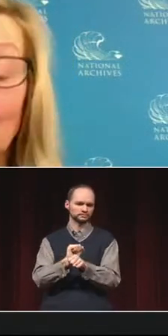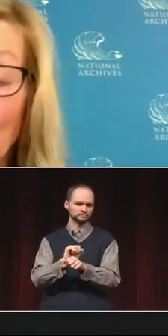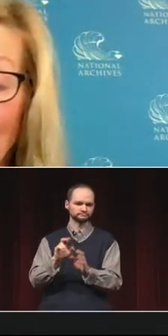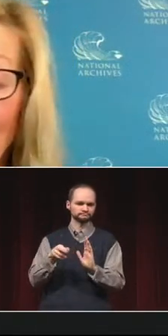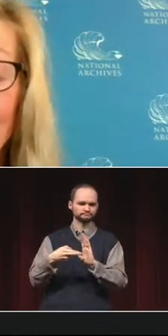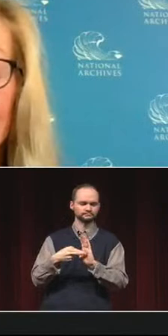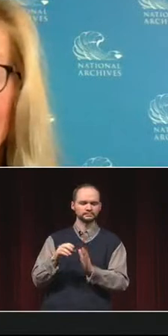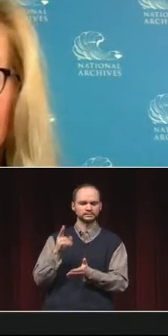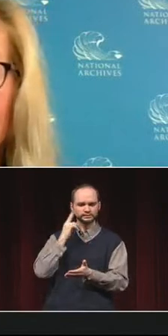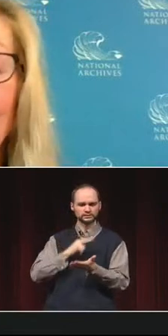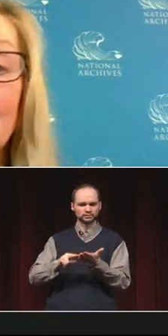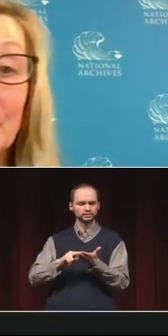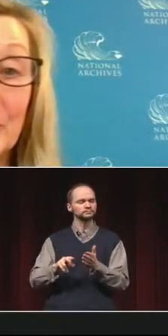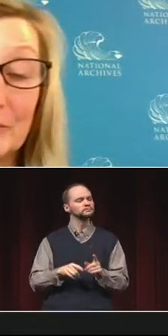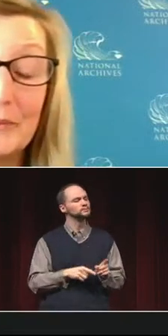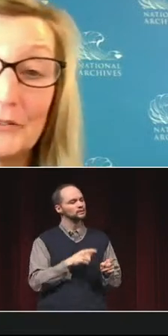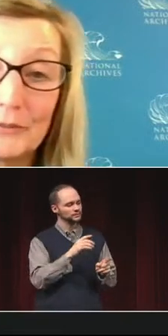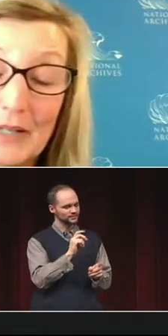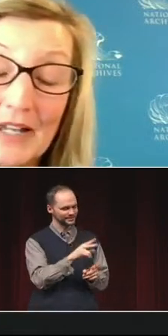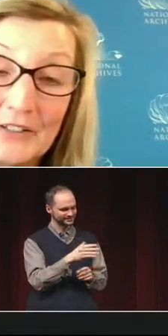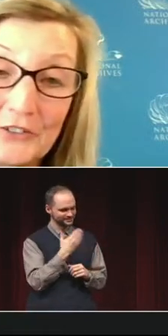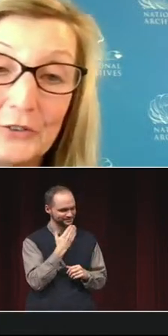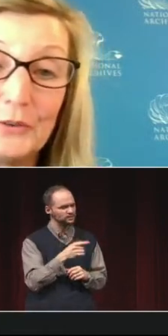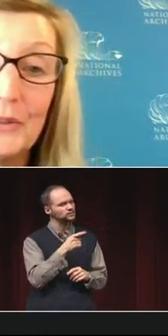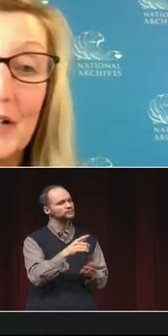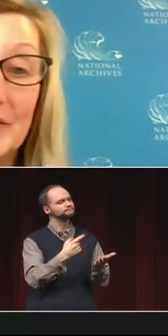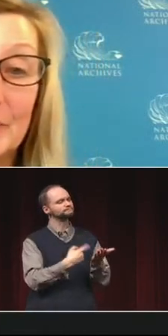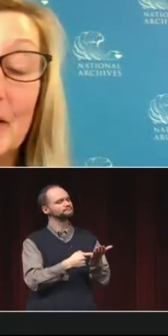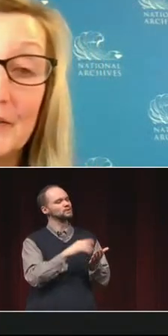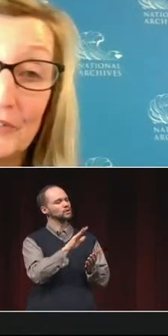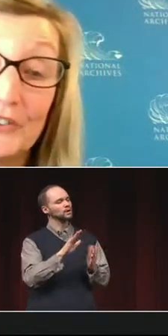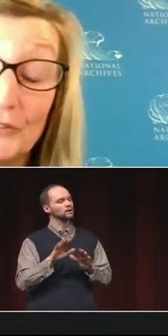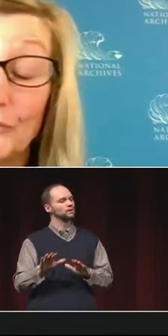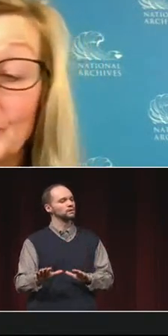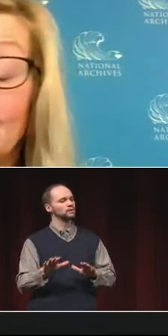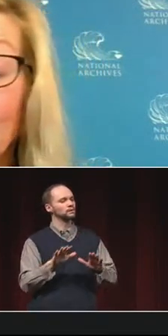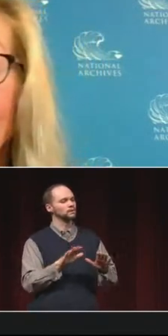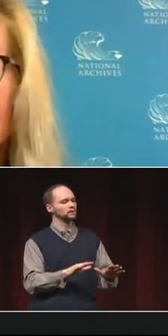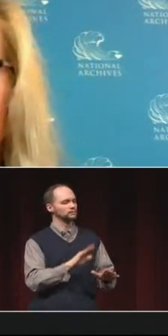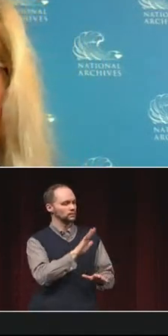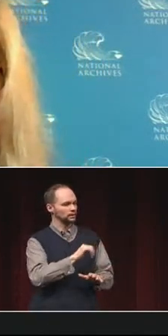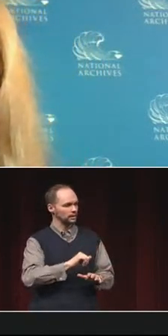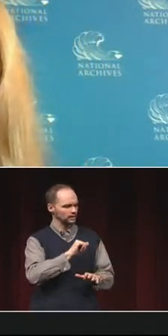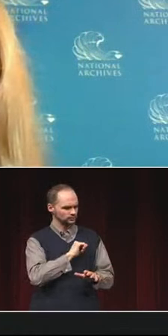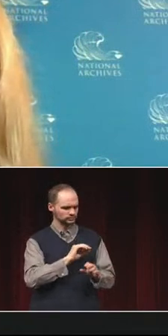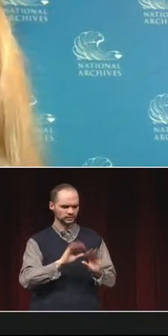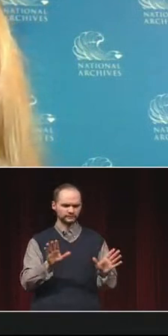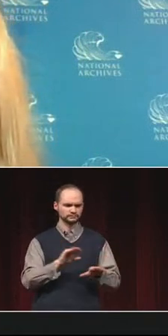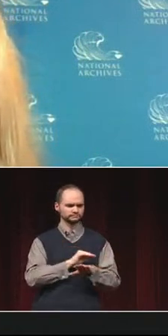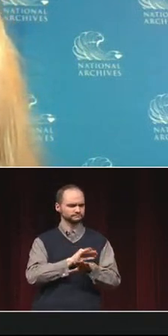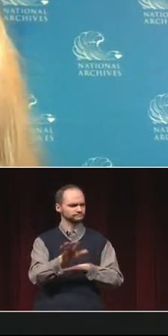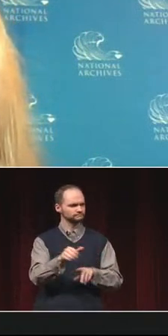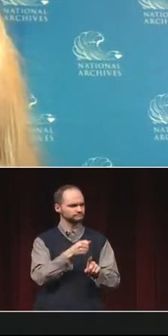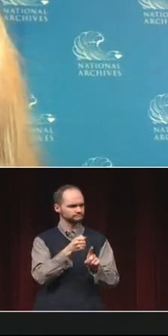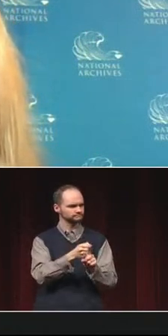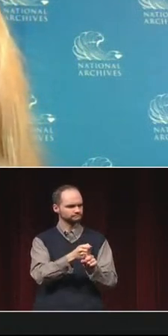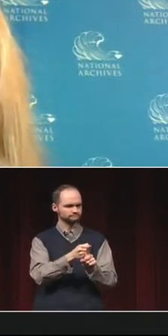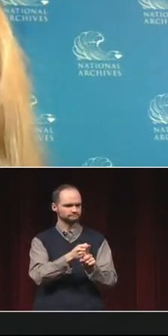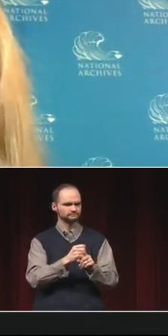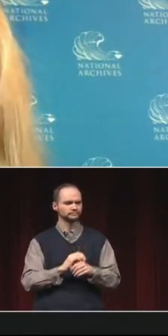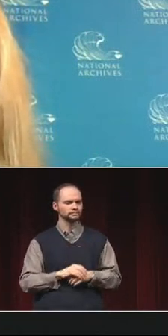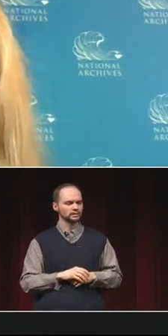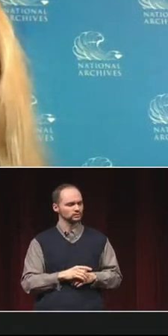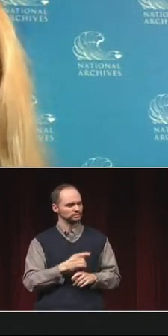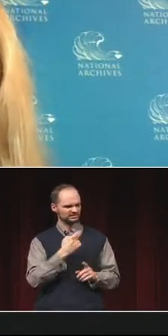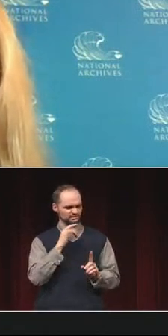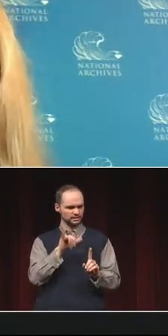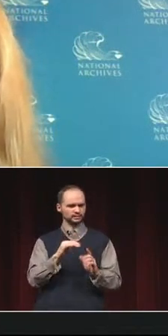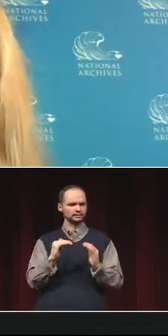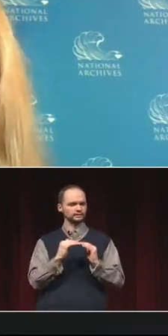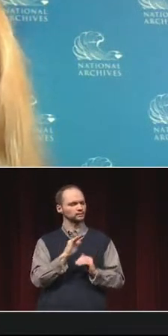calm demeanor and your attitude has made such a difference throughout and that it was a strength.